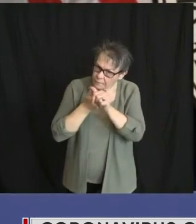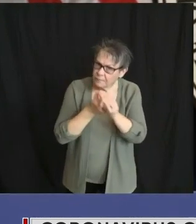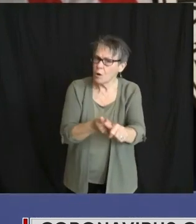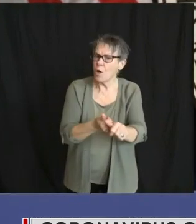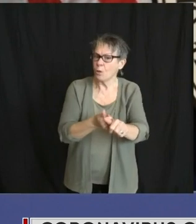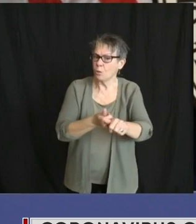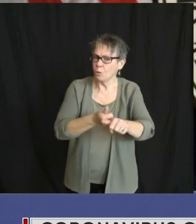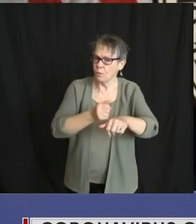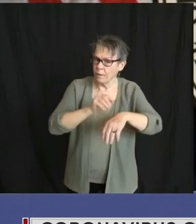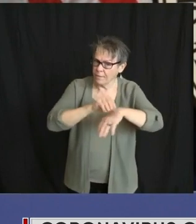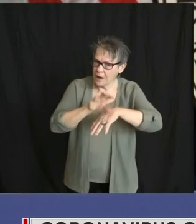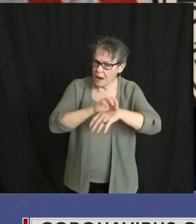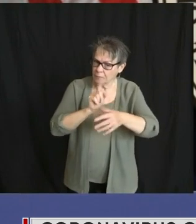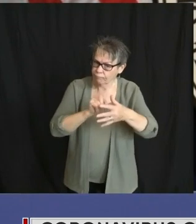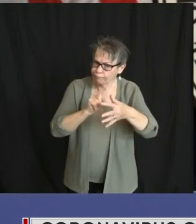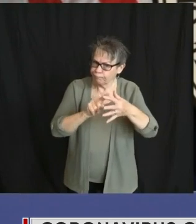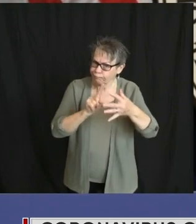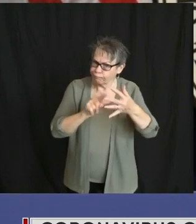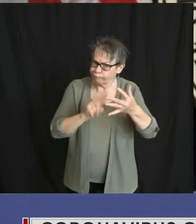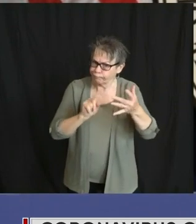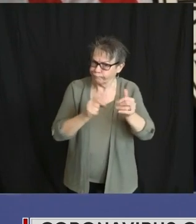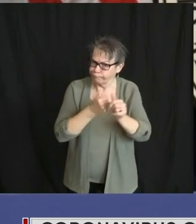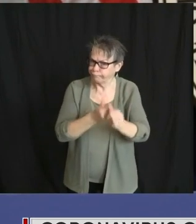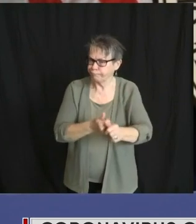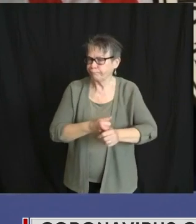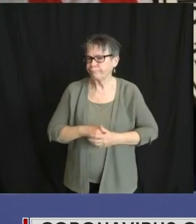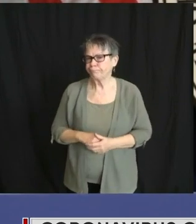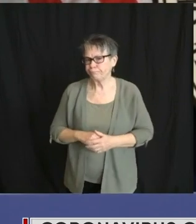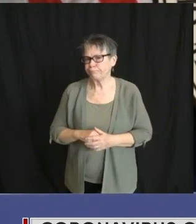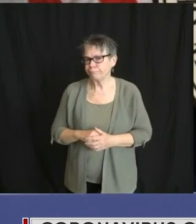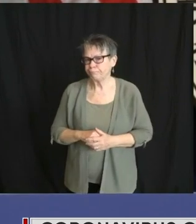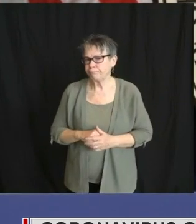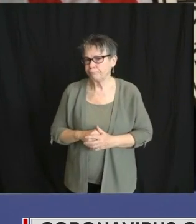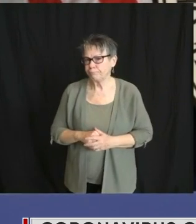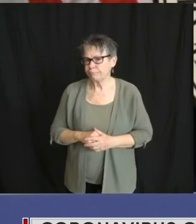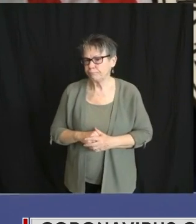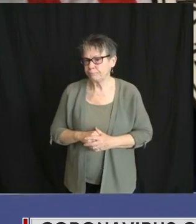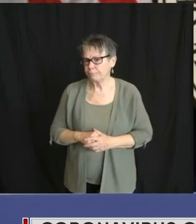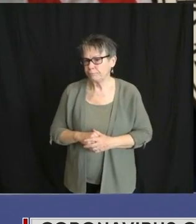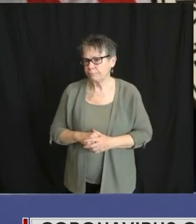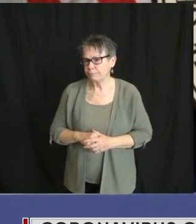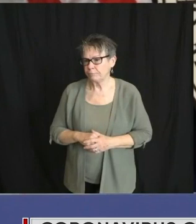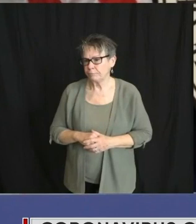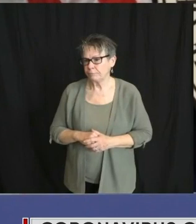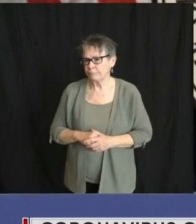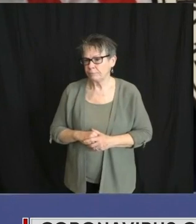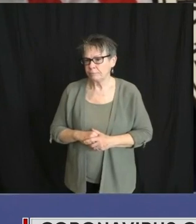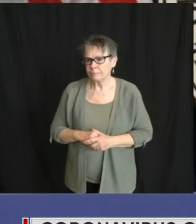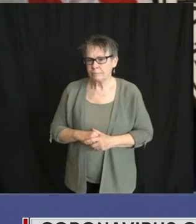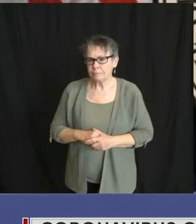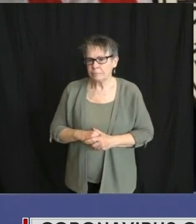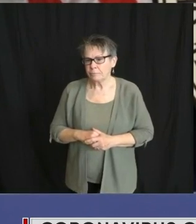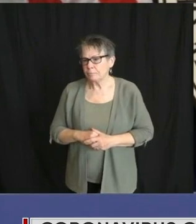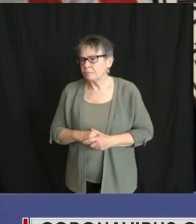QUESTION ON TESTING, RIGHT?